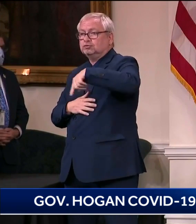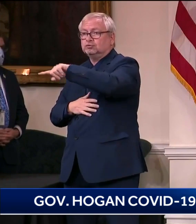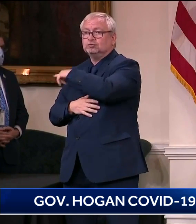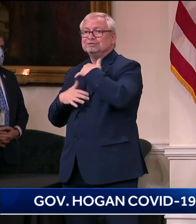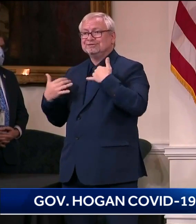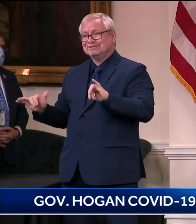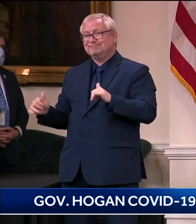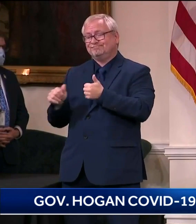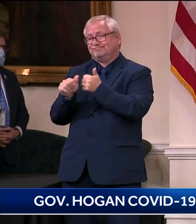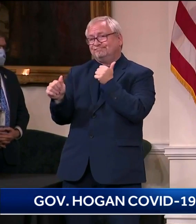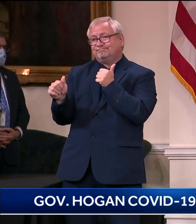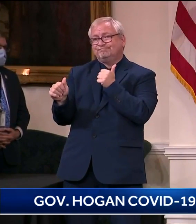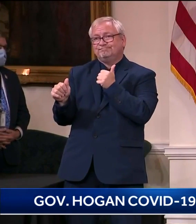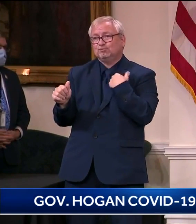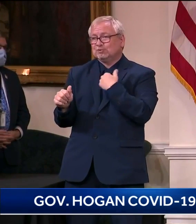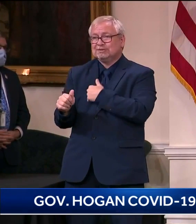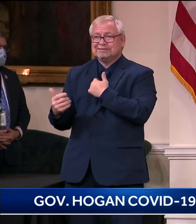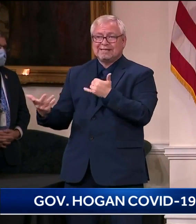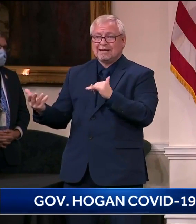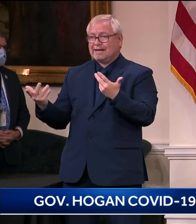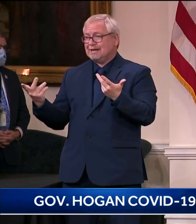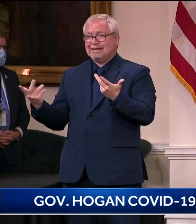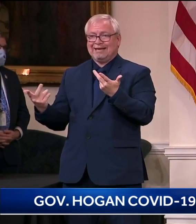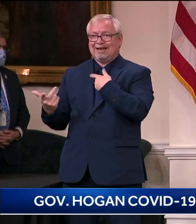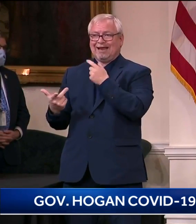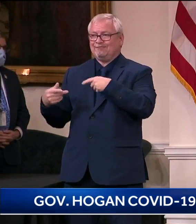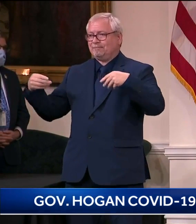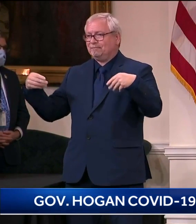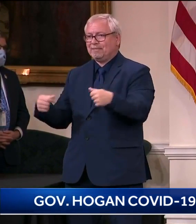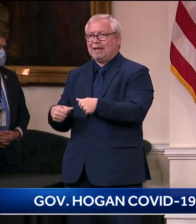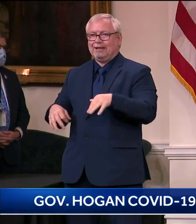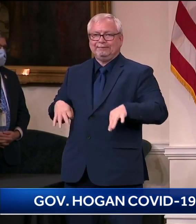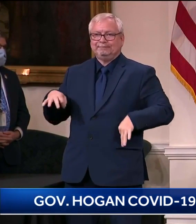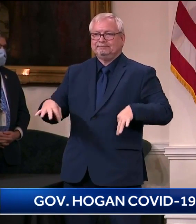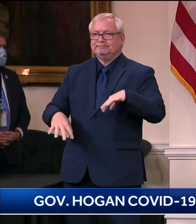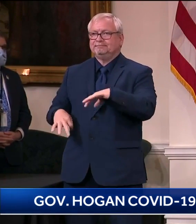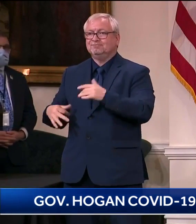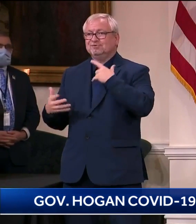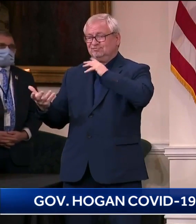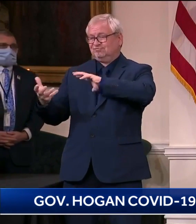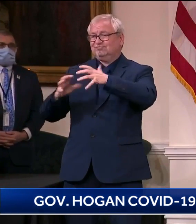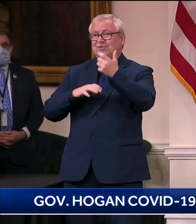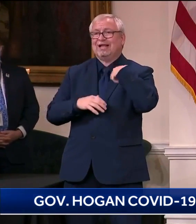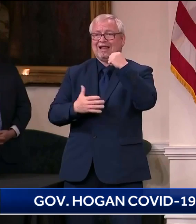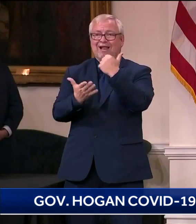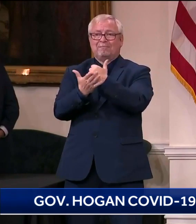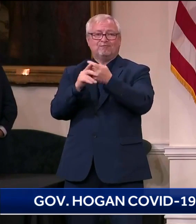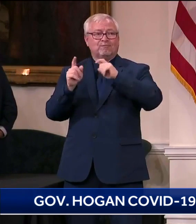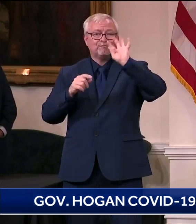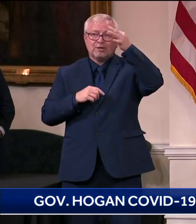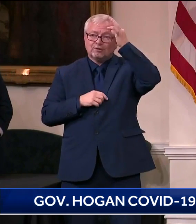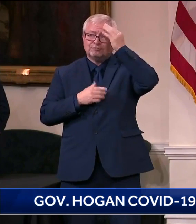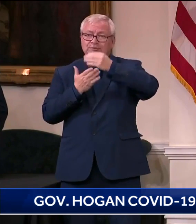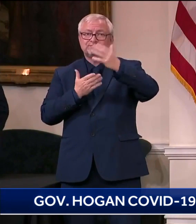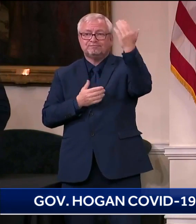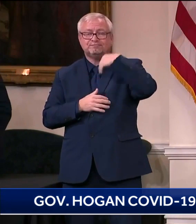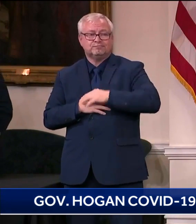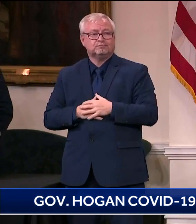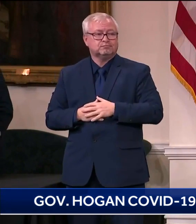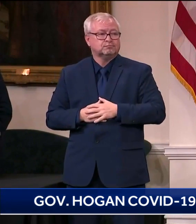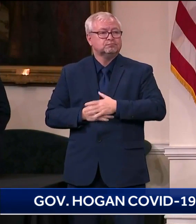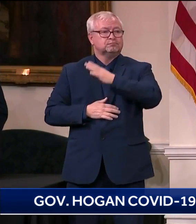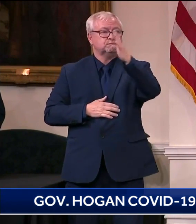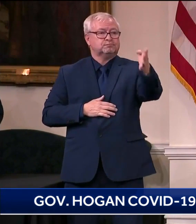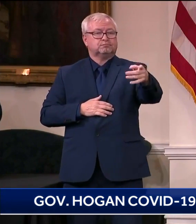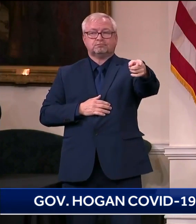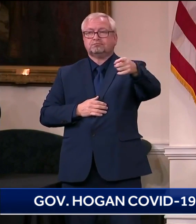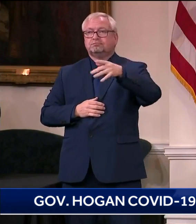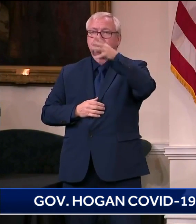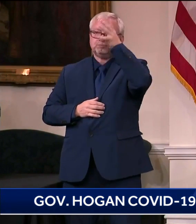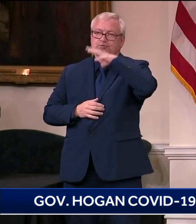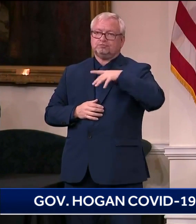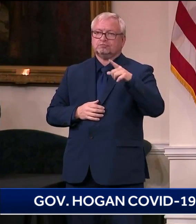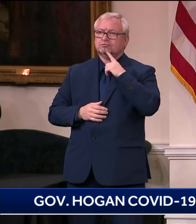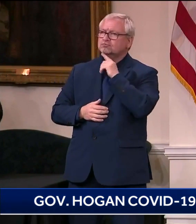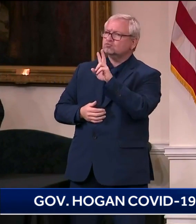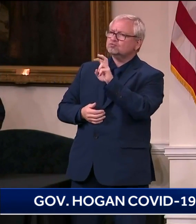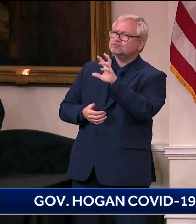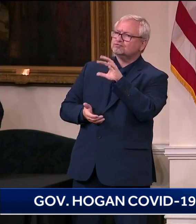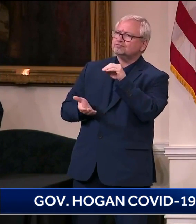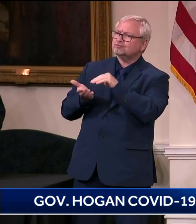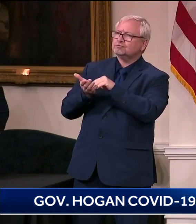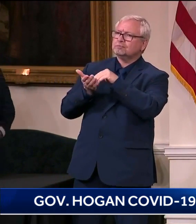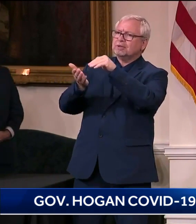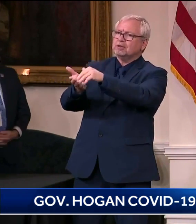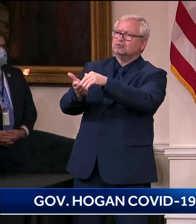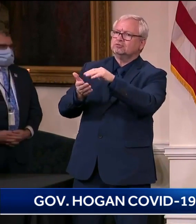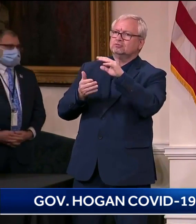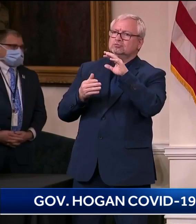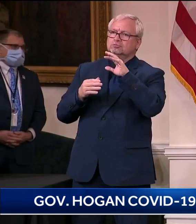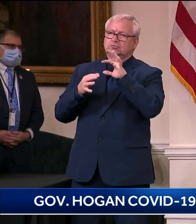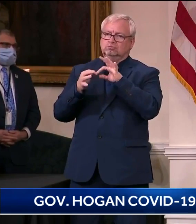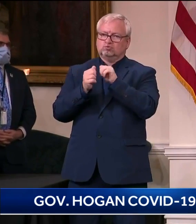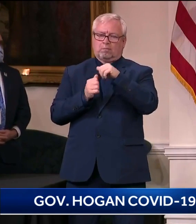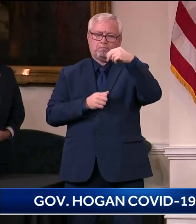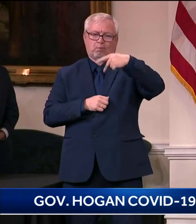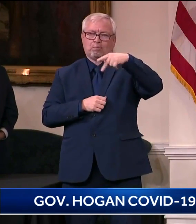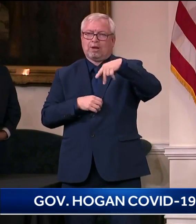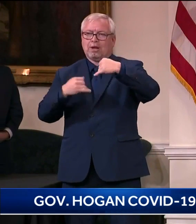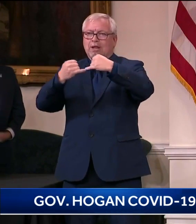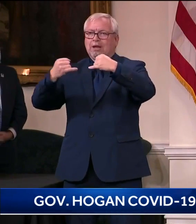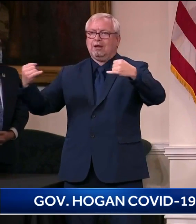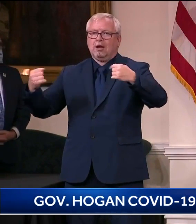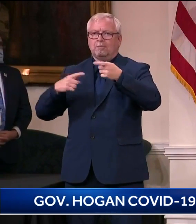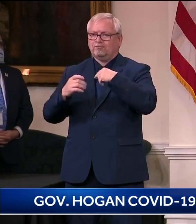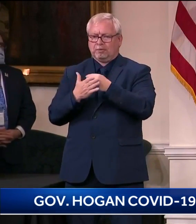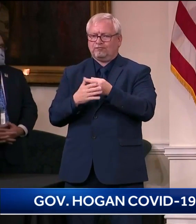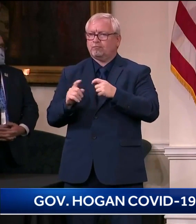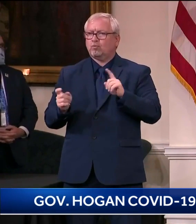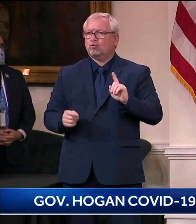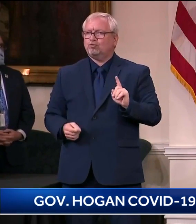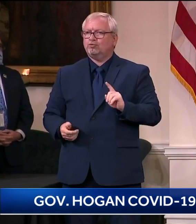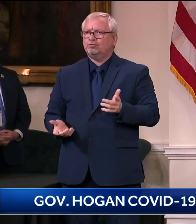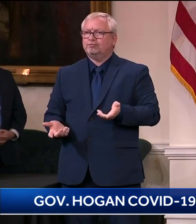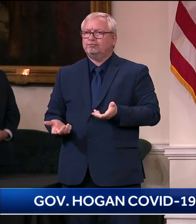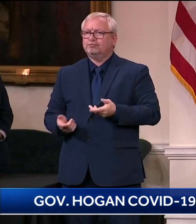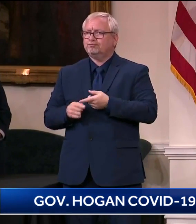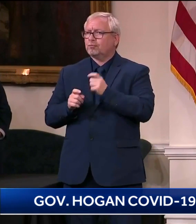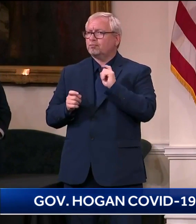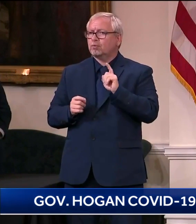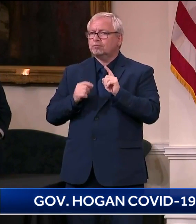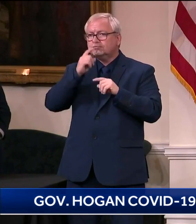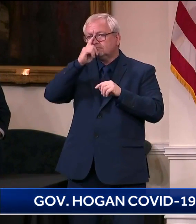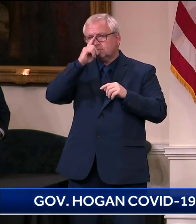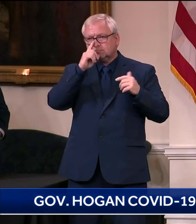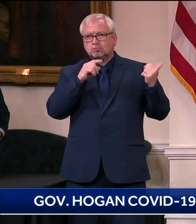WHICH I TRIED TO DO WITH THE CURRENT ADMINISTRATION UNSUCCESSFULLY AND VIRGINIA AND MARYLAND HAD TO FOOT THE SHORTFALL.